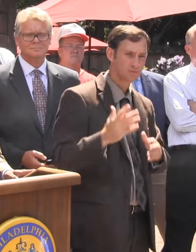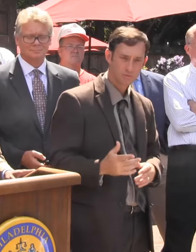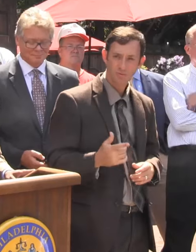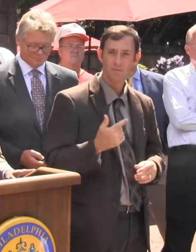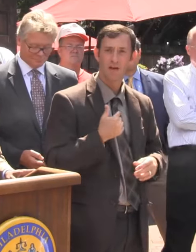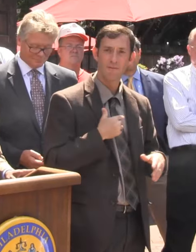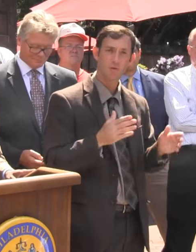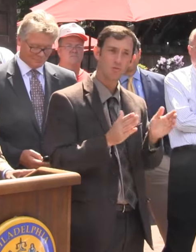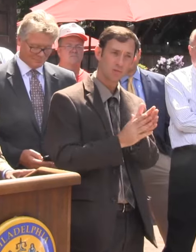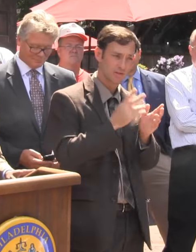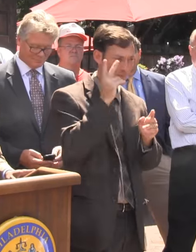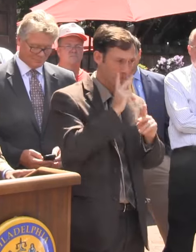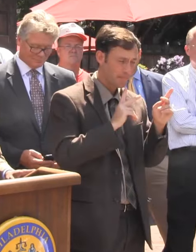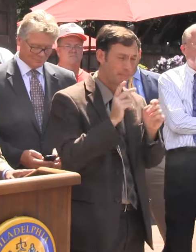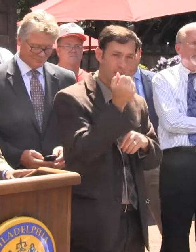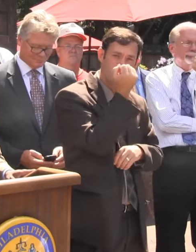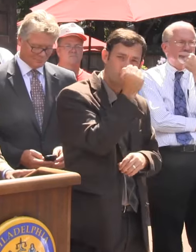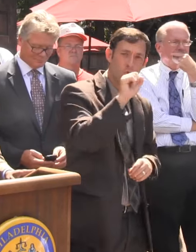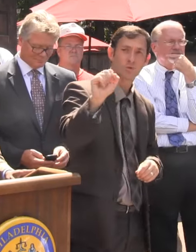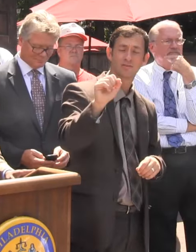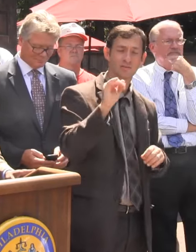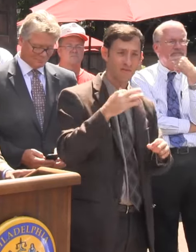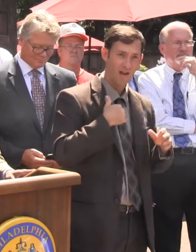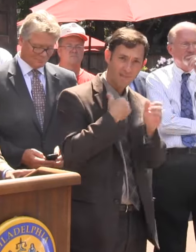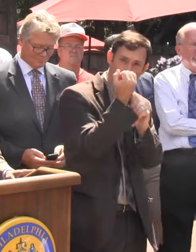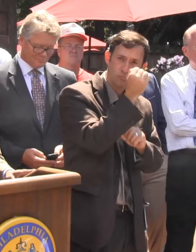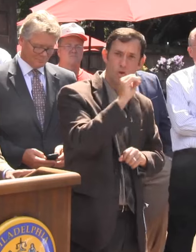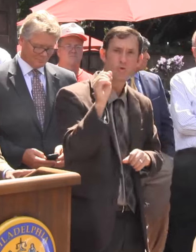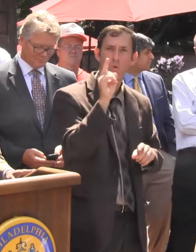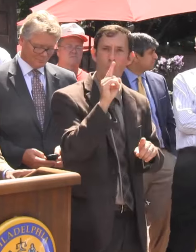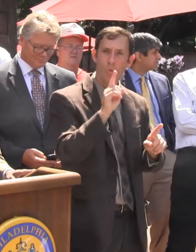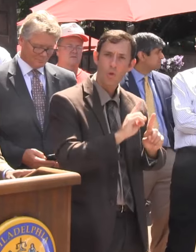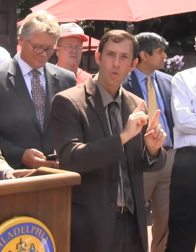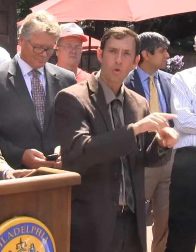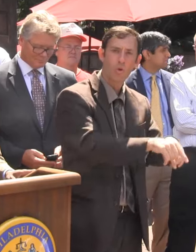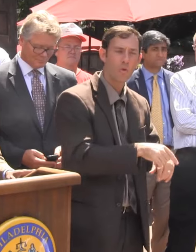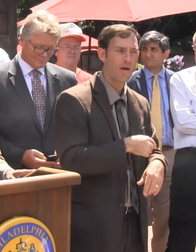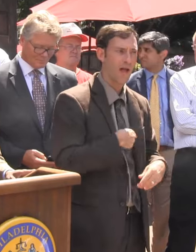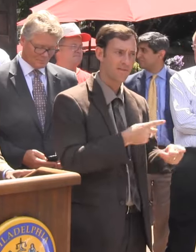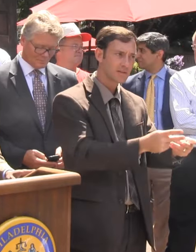for people to protest, and if there are protesters there where will they go?